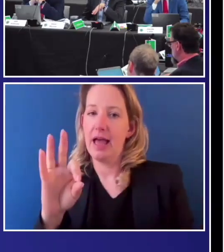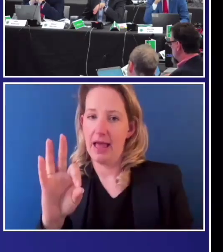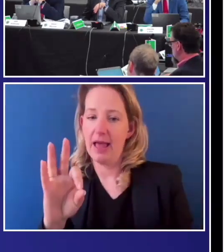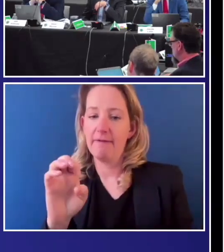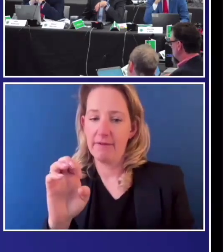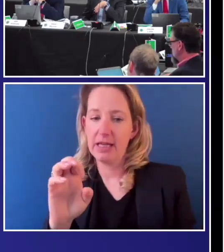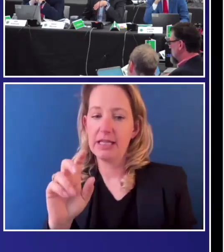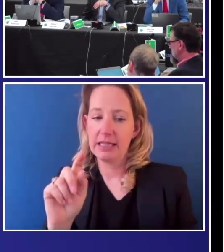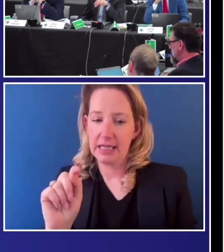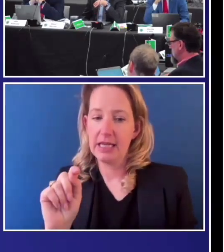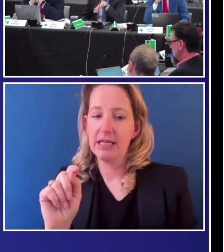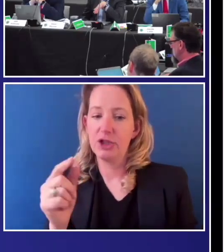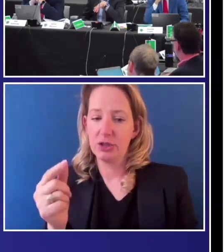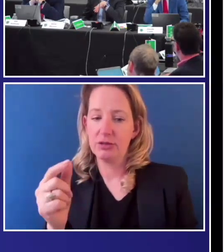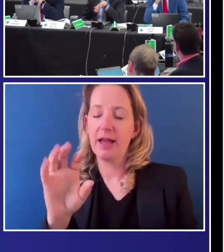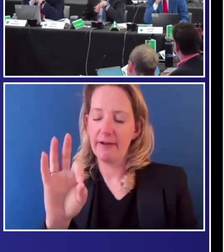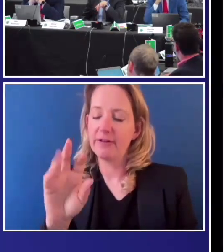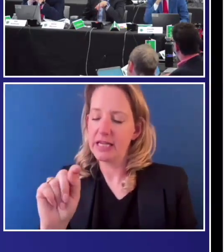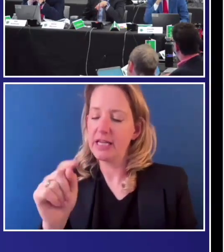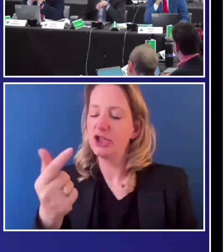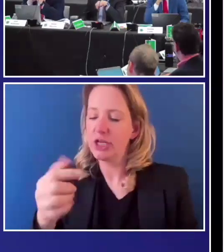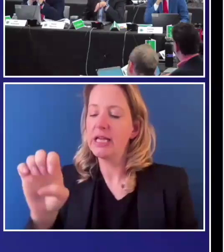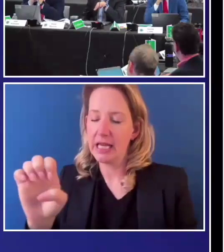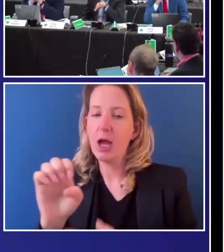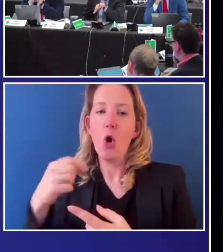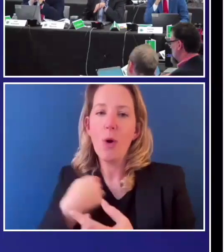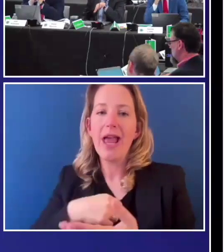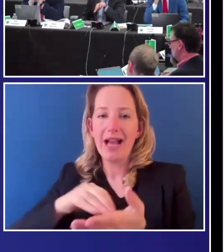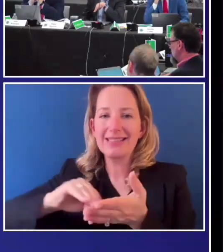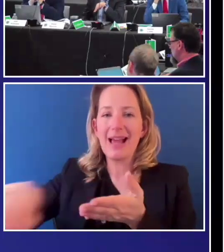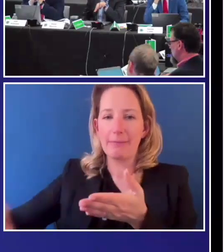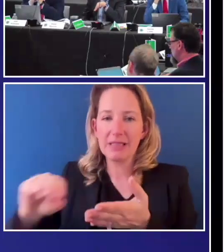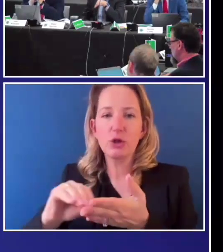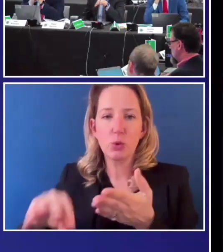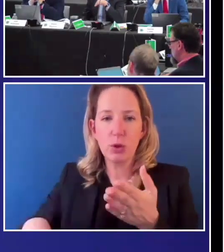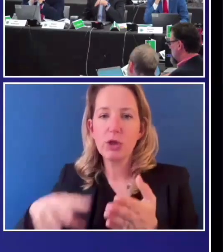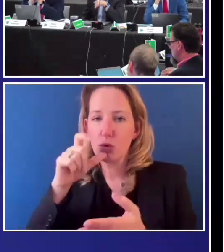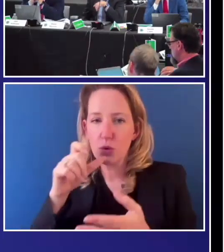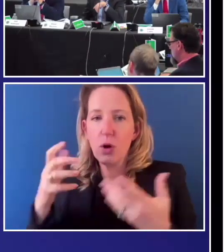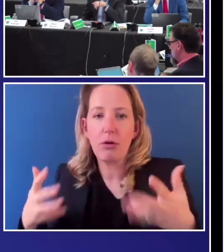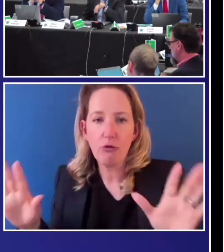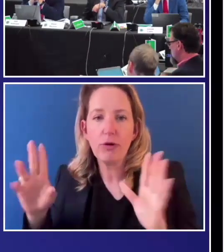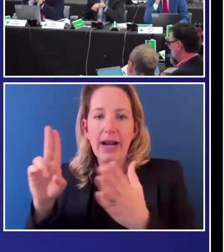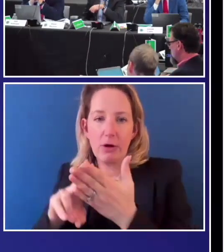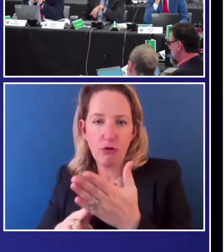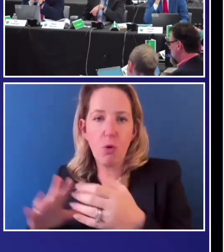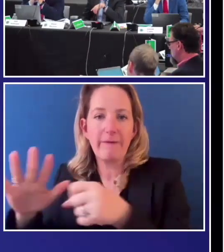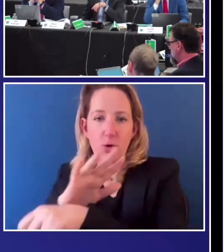regulations, we exempted students who are enrolled full-time. We -- under the statute,